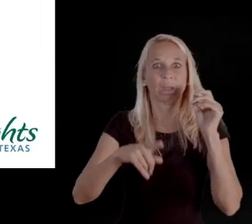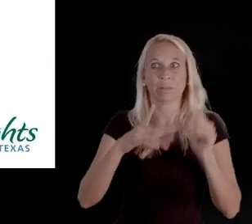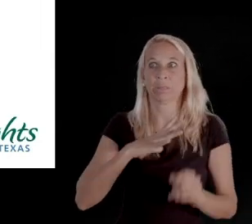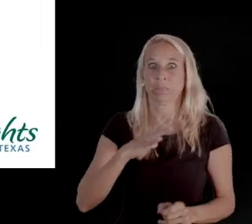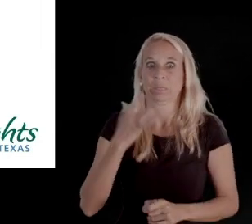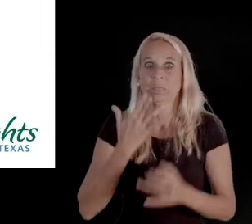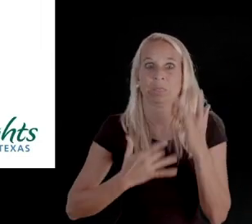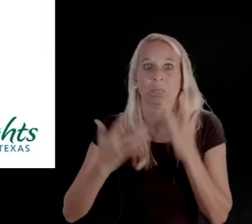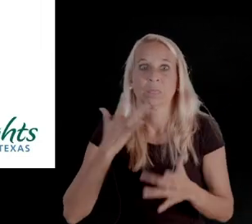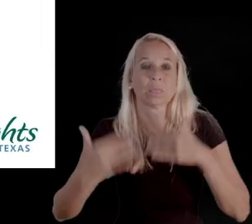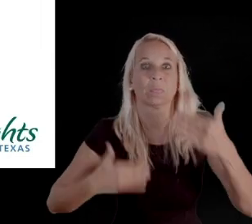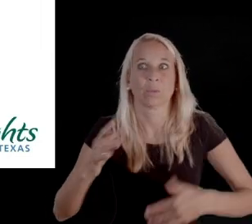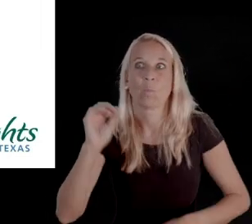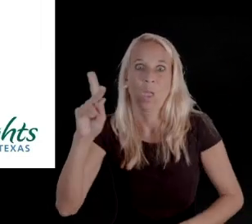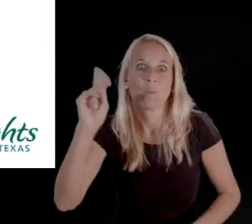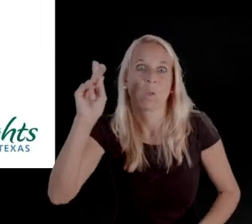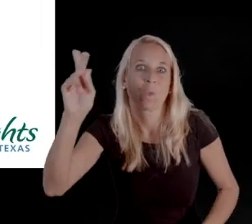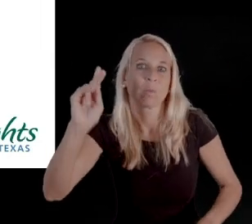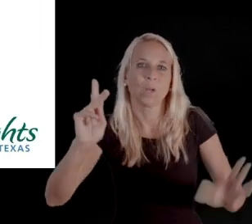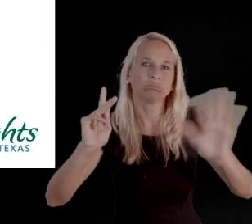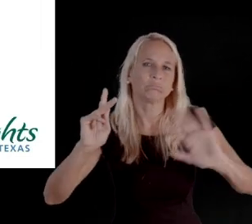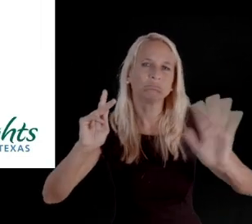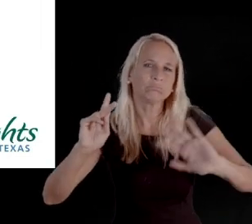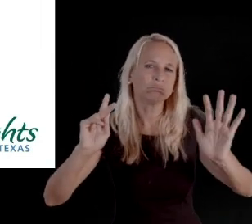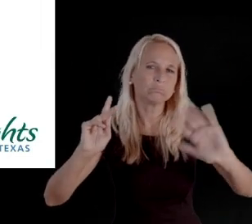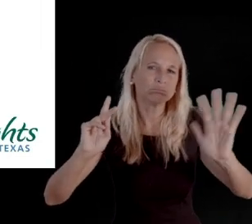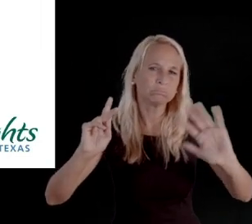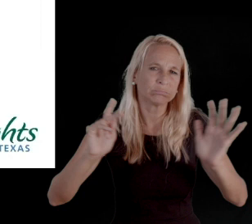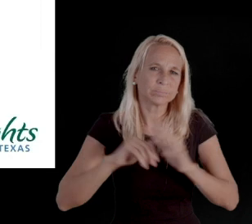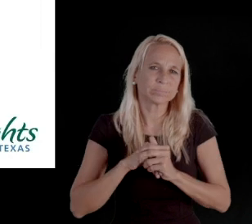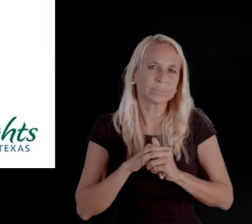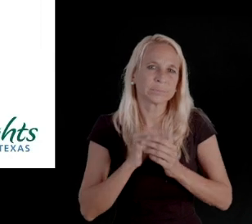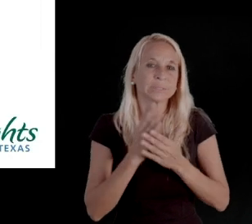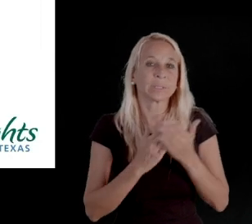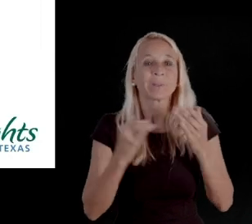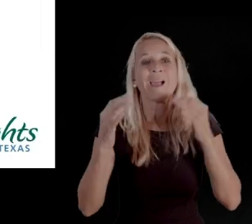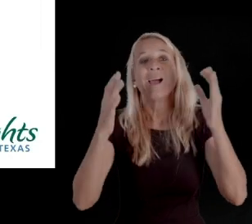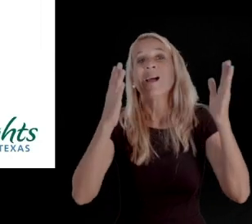They should know better than to expect you to proceed, but some individuals want to.